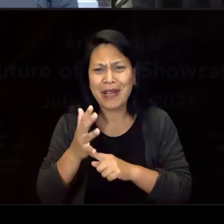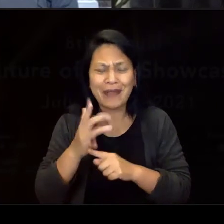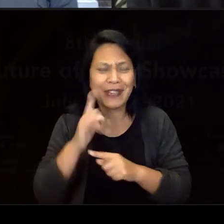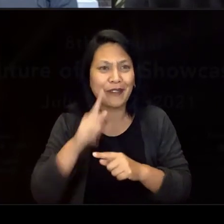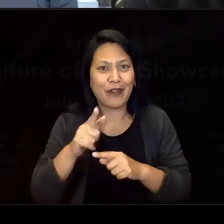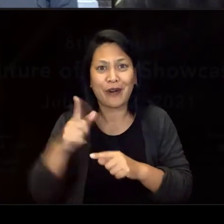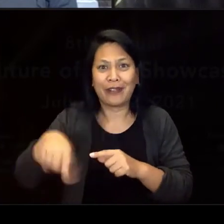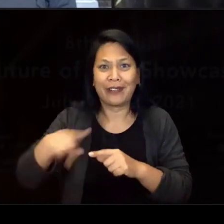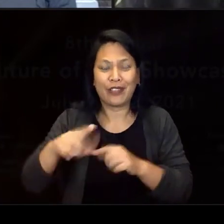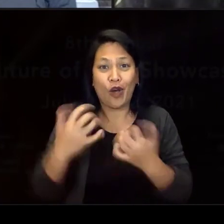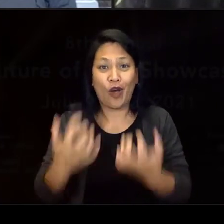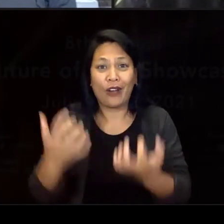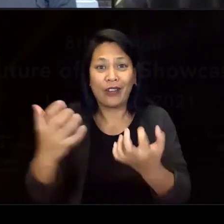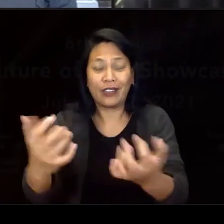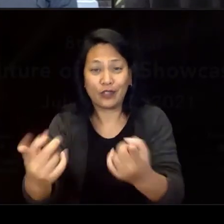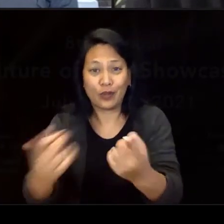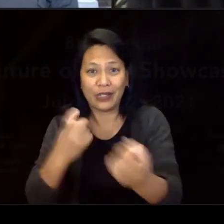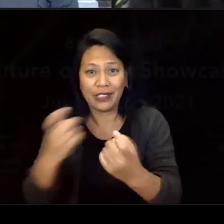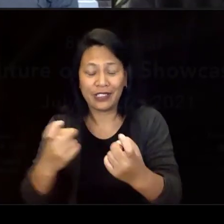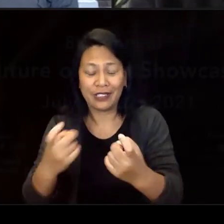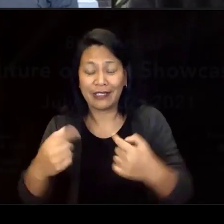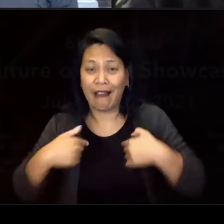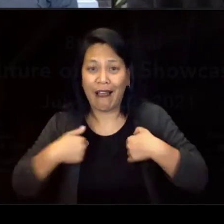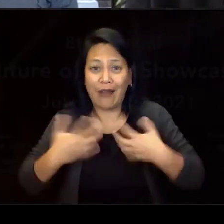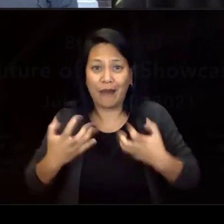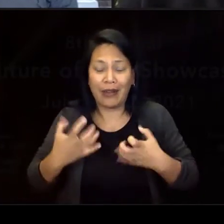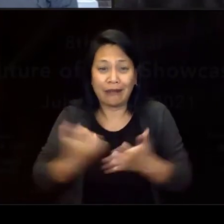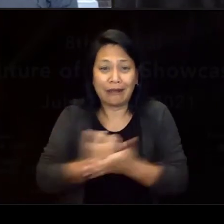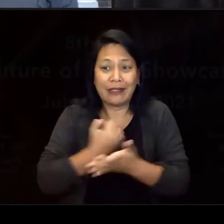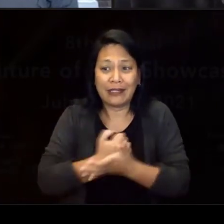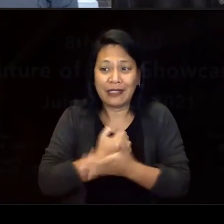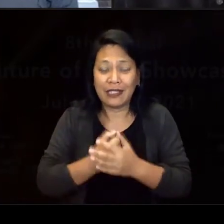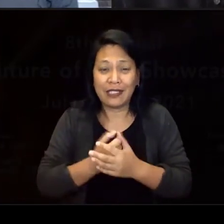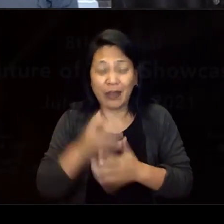to ask all of y'all and I just won't be able to get to it. So, this is just a heads up for the audience.